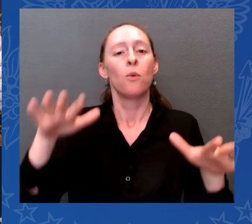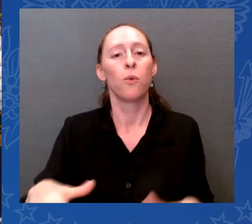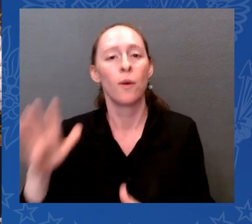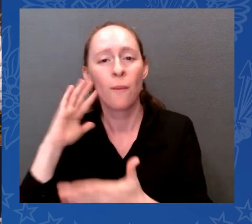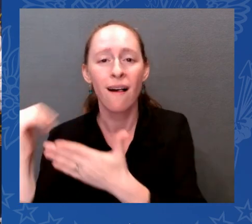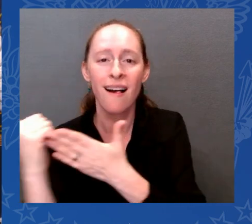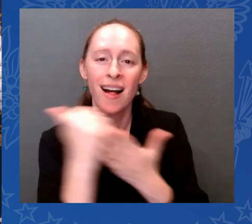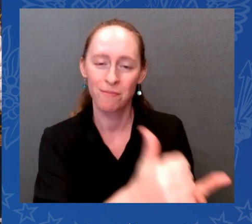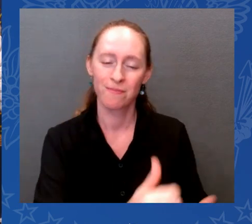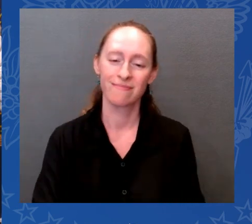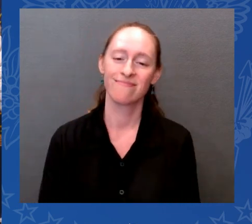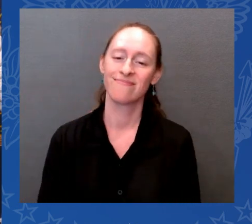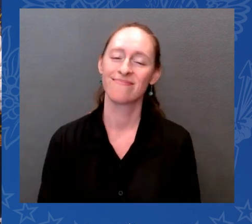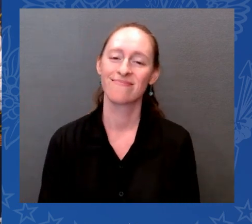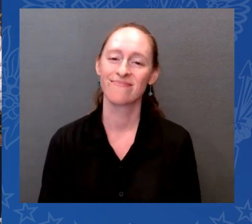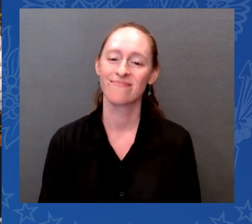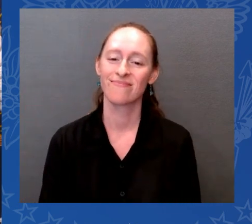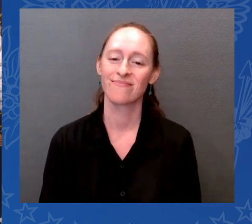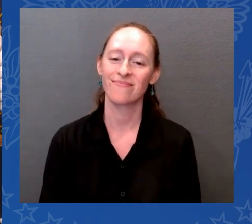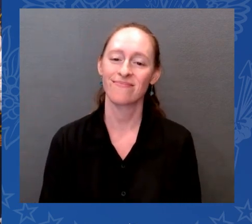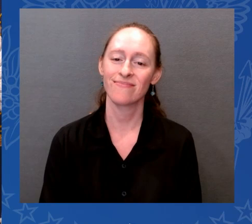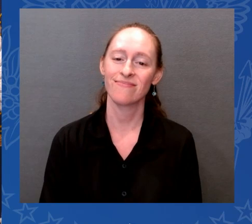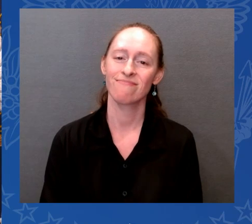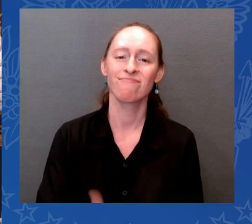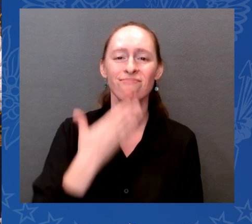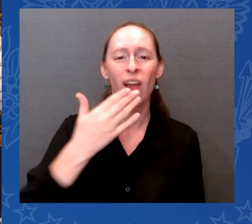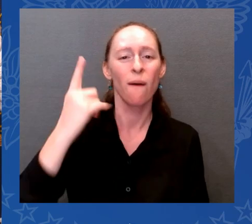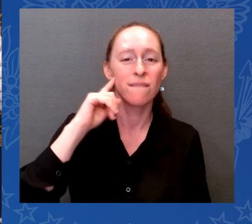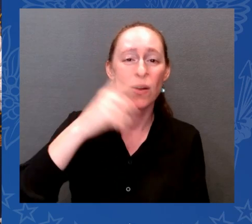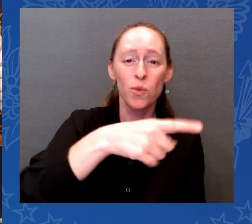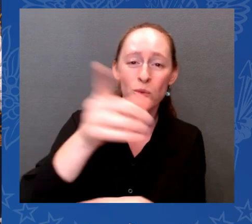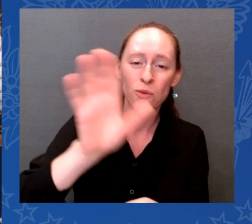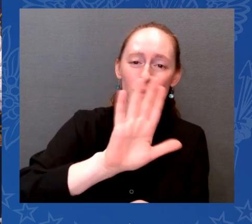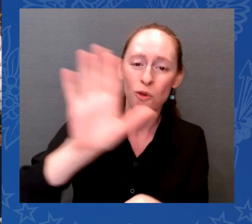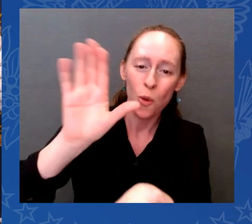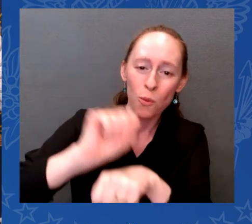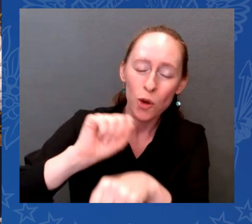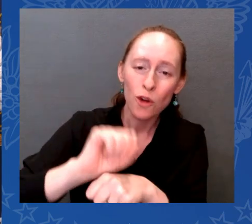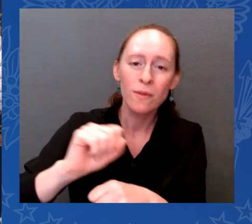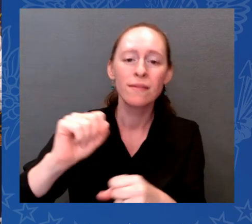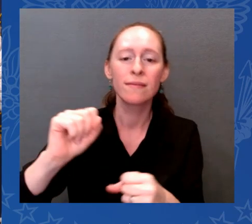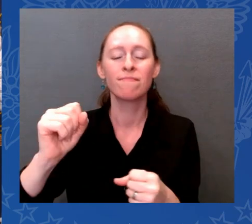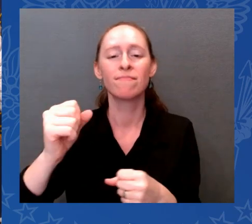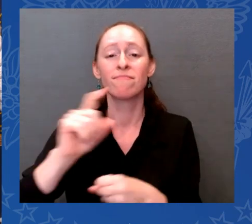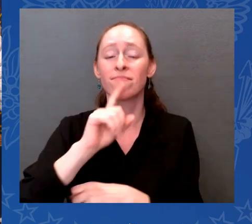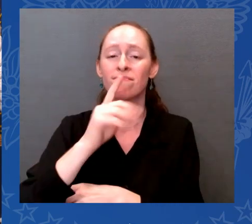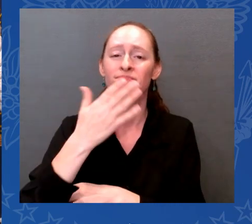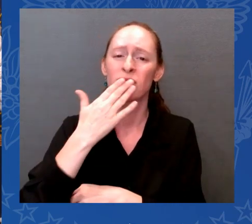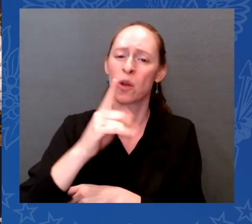Thank you for all the heroes you represent. You are -- you are on the alert and on call in communities